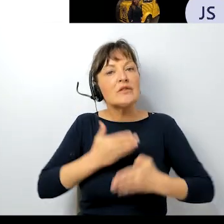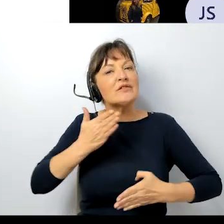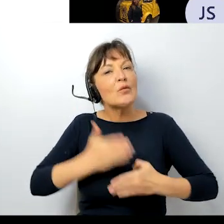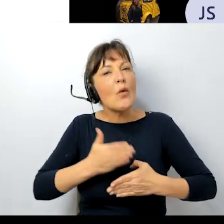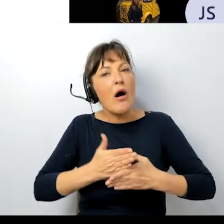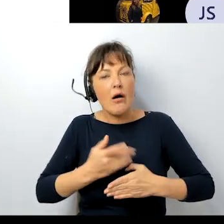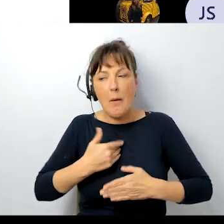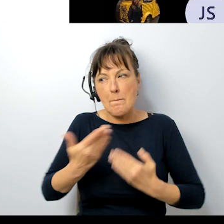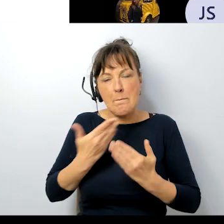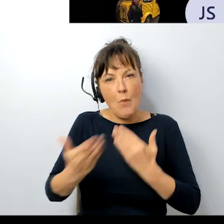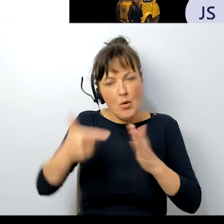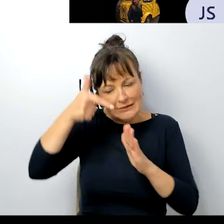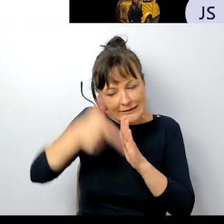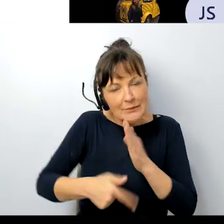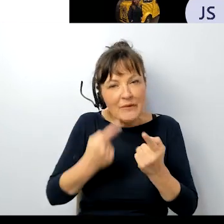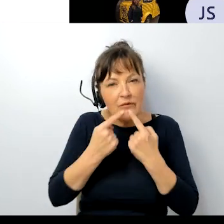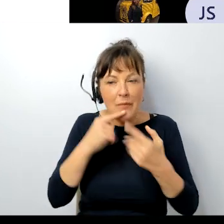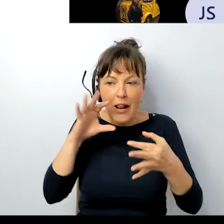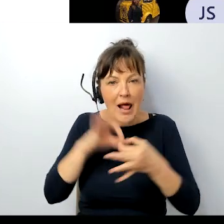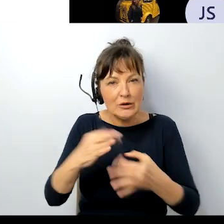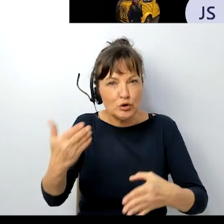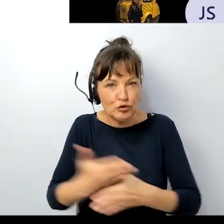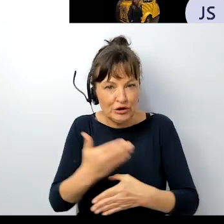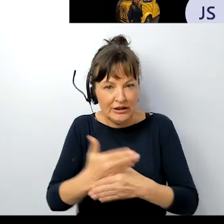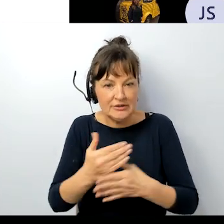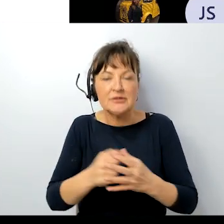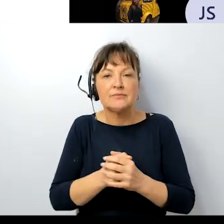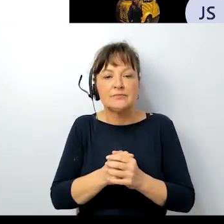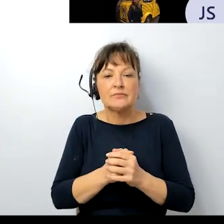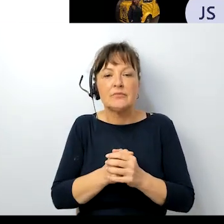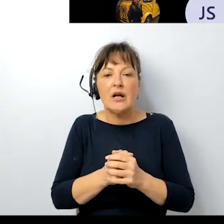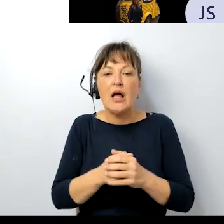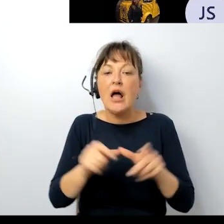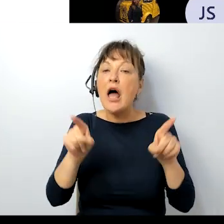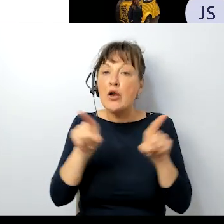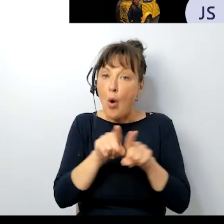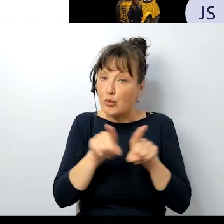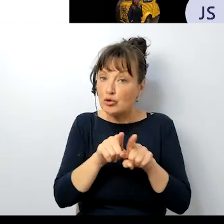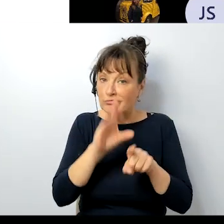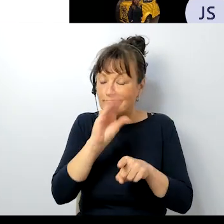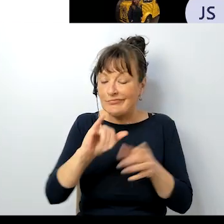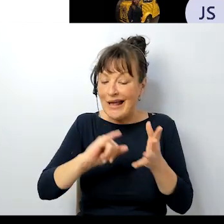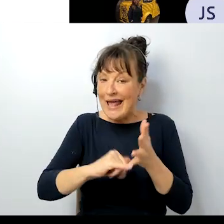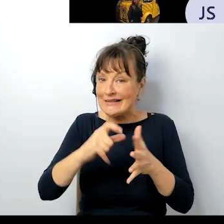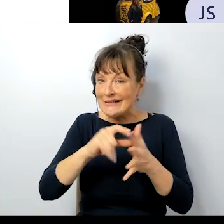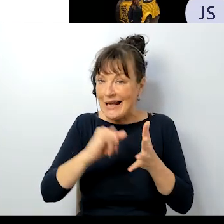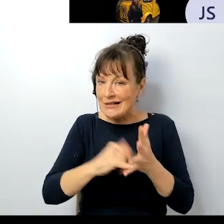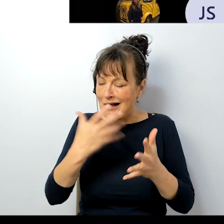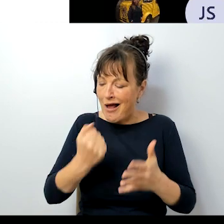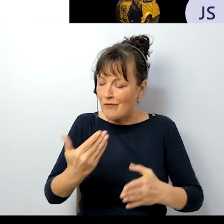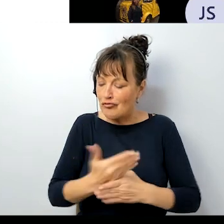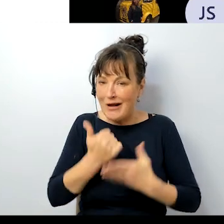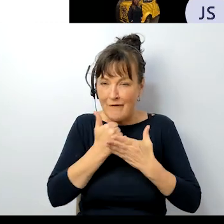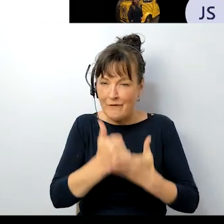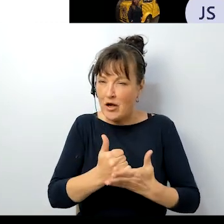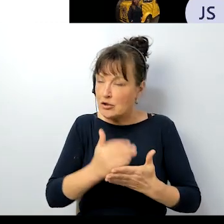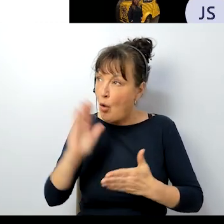your young person on careers website My World of Work, www.myworldofwork.co.uk and SDS have